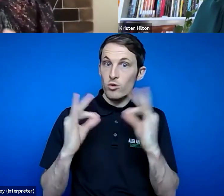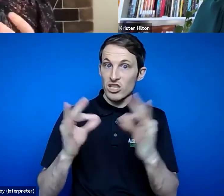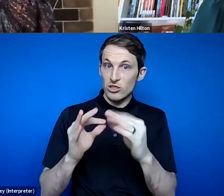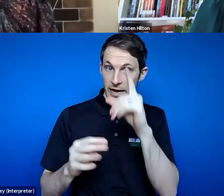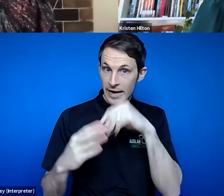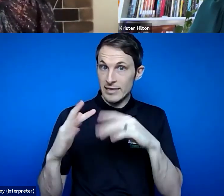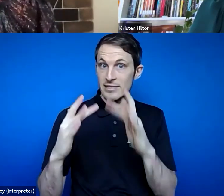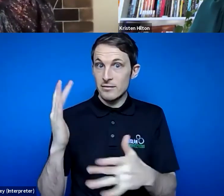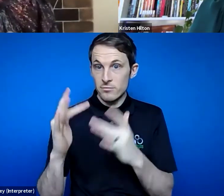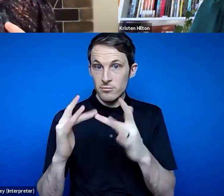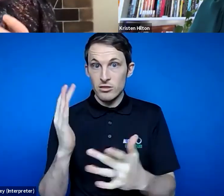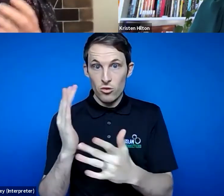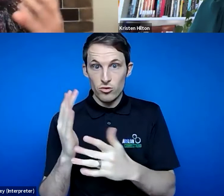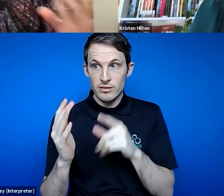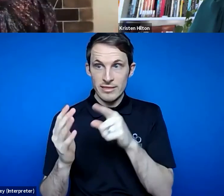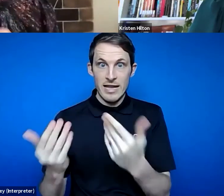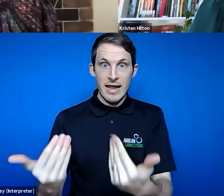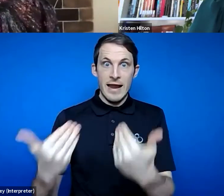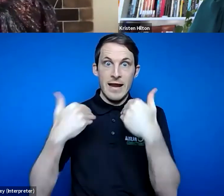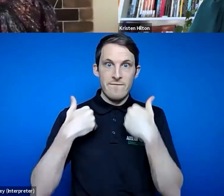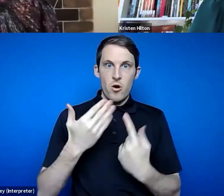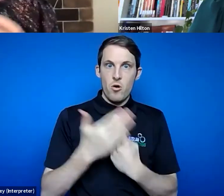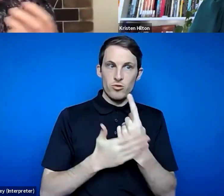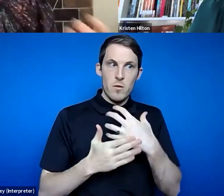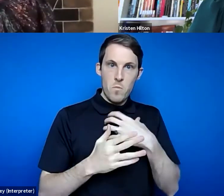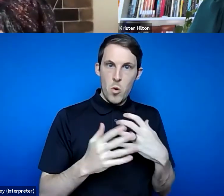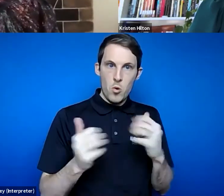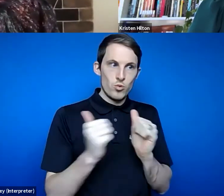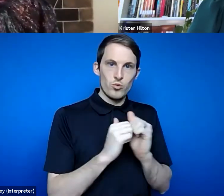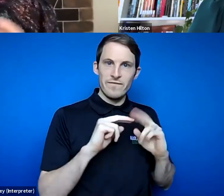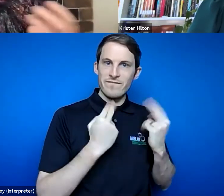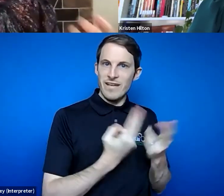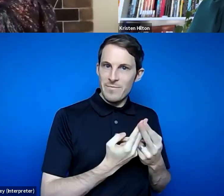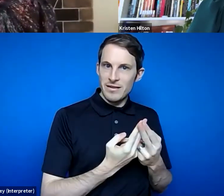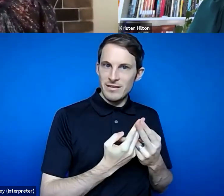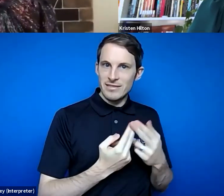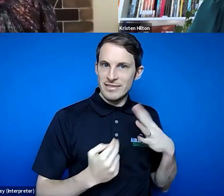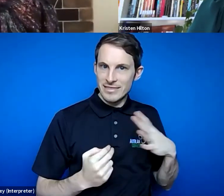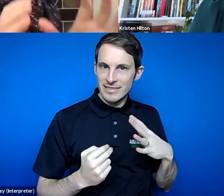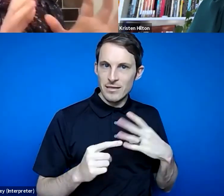gives us the prospect of more family-friendly, more gender equal, more diverse workplaces.